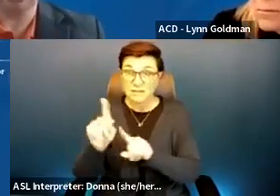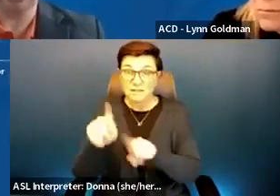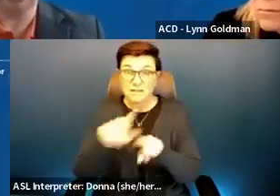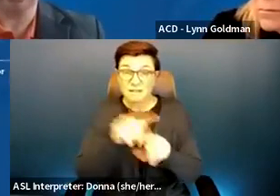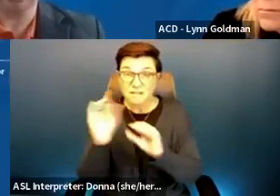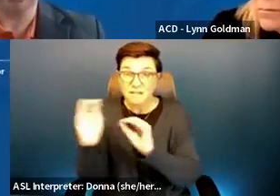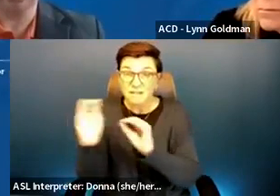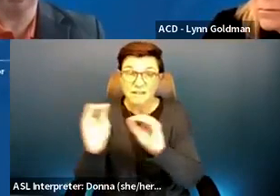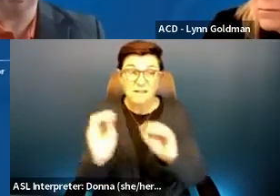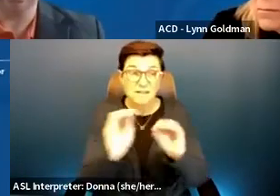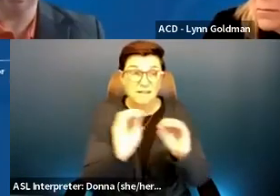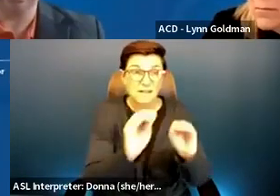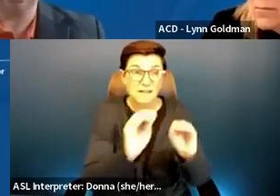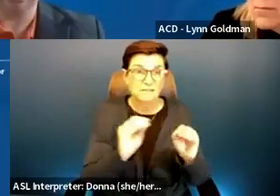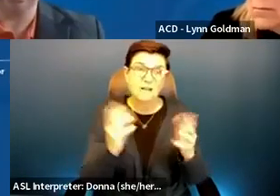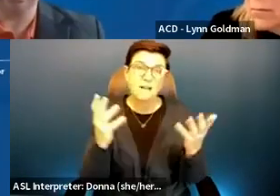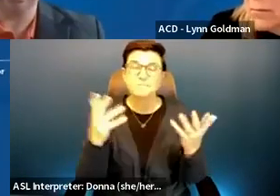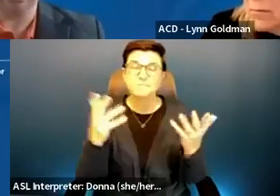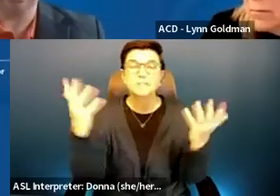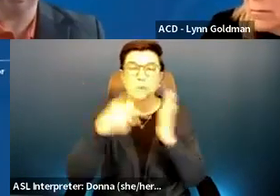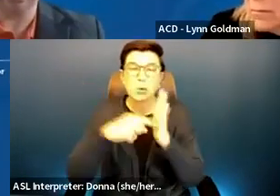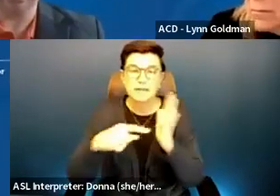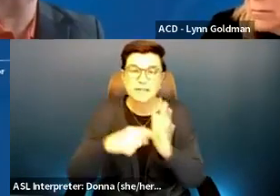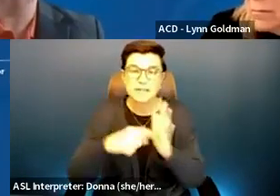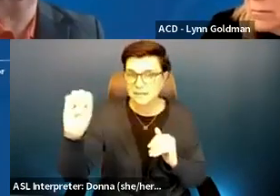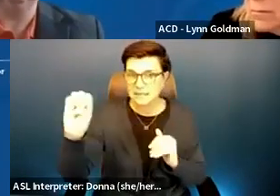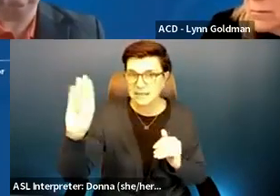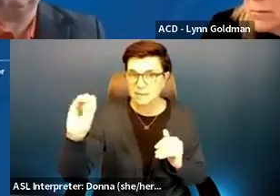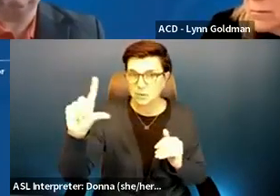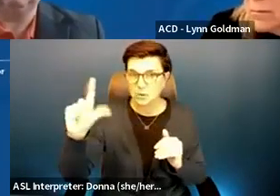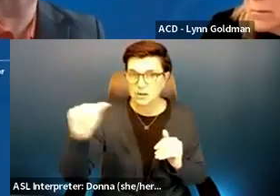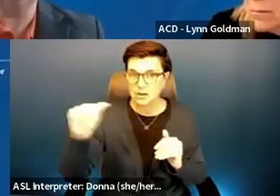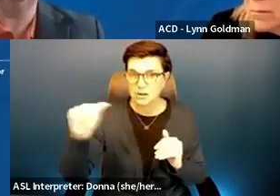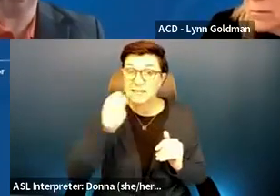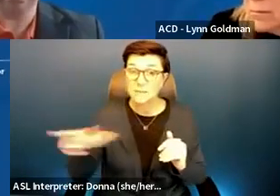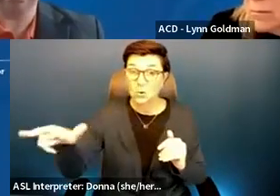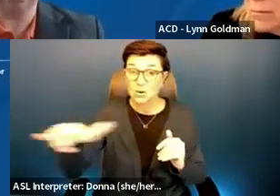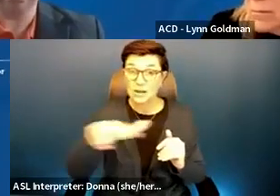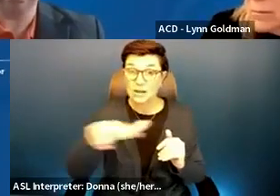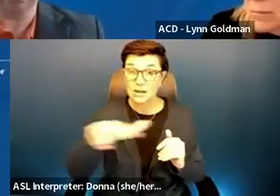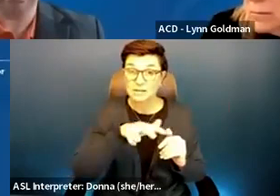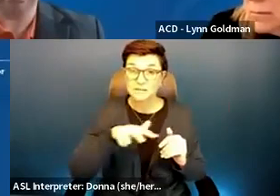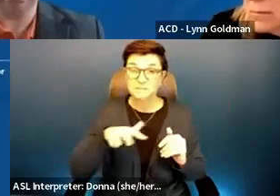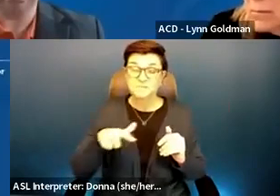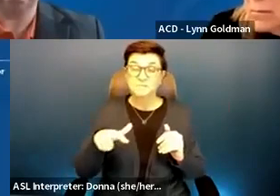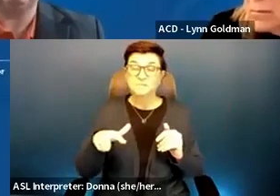on the Ebola outbreak as one, is trusted people on the ground,